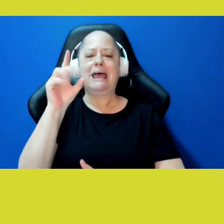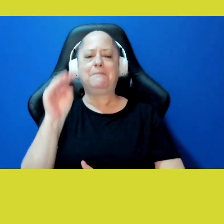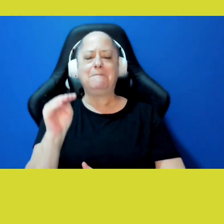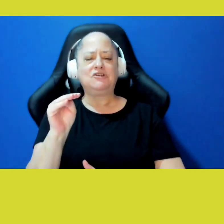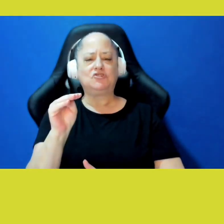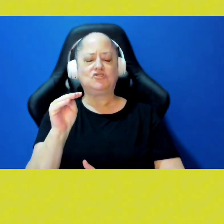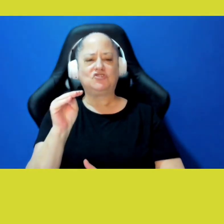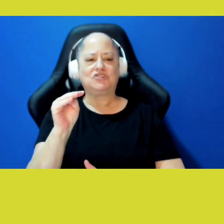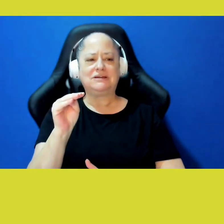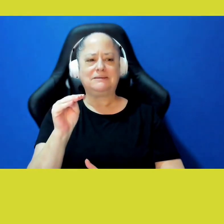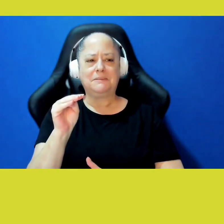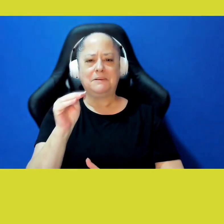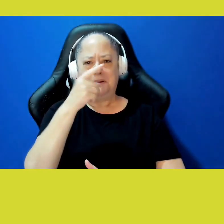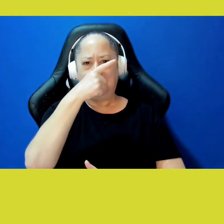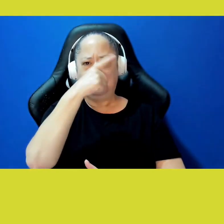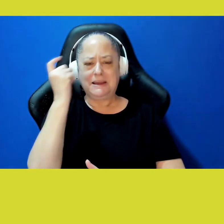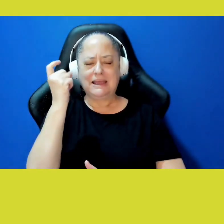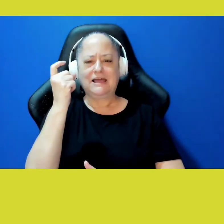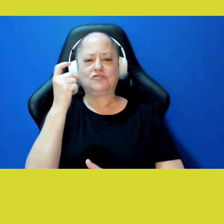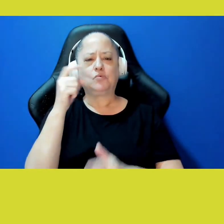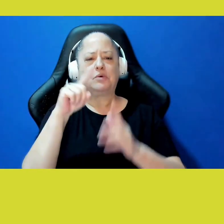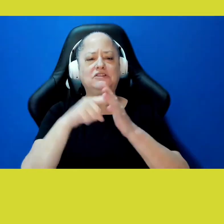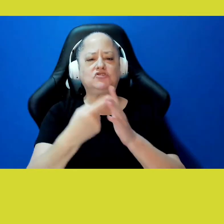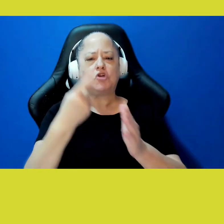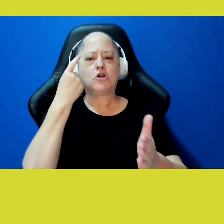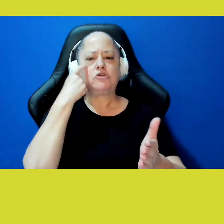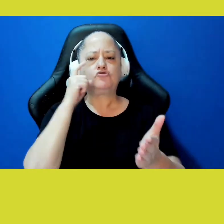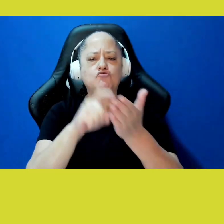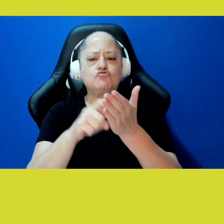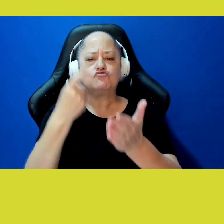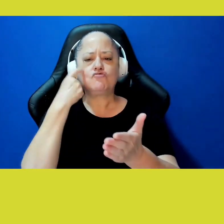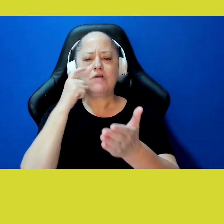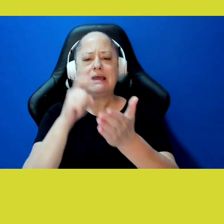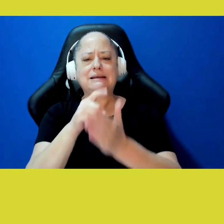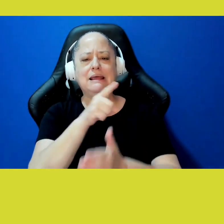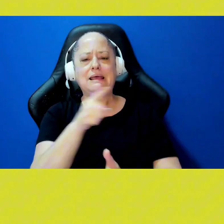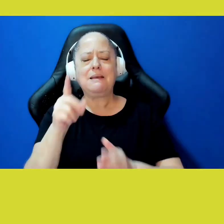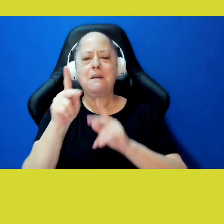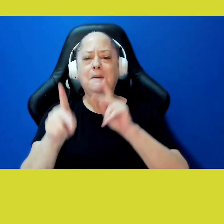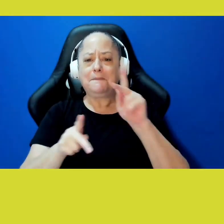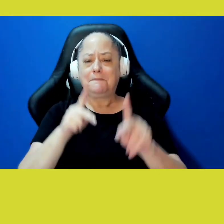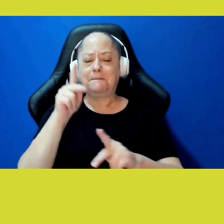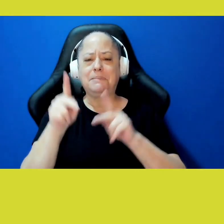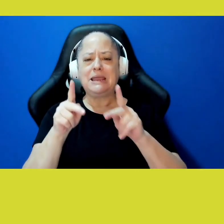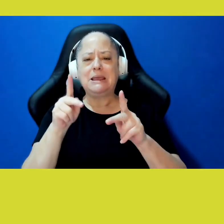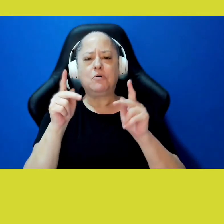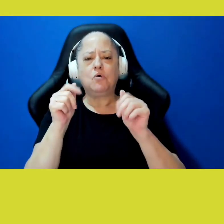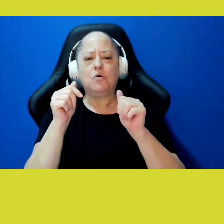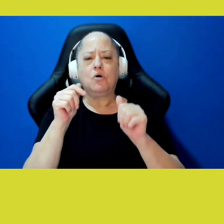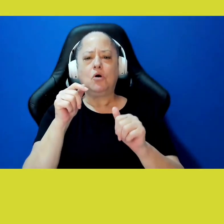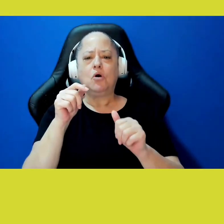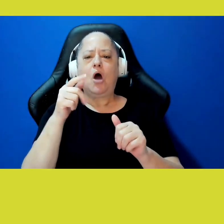but we started to recognize that there were people with really high service needs that had been outside